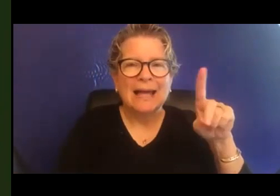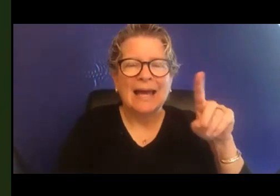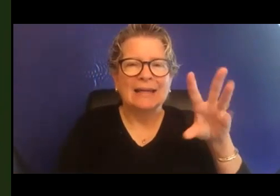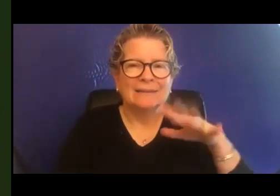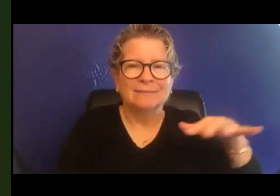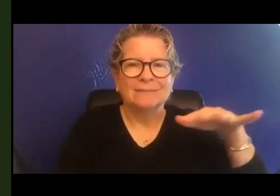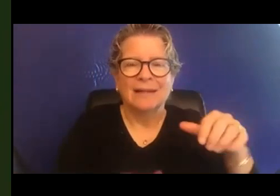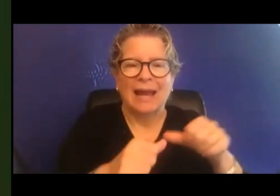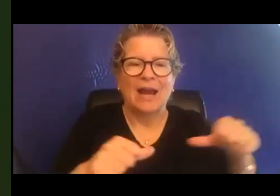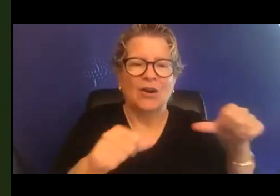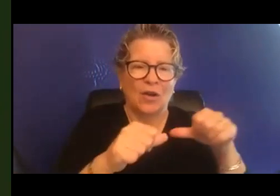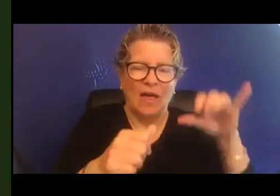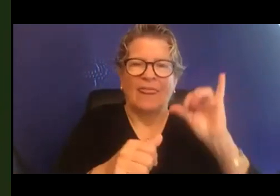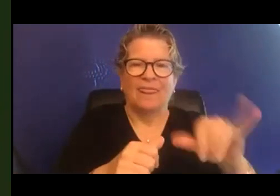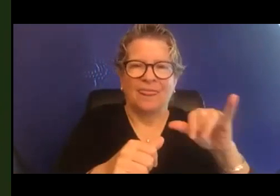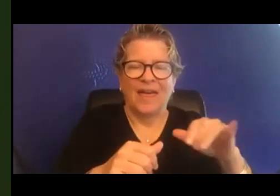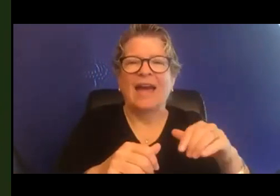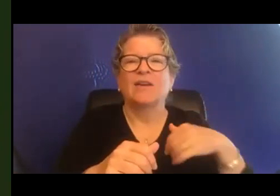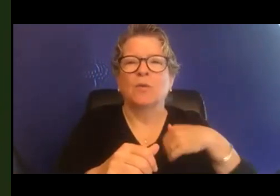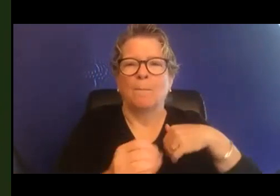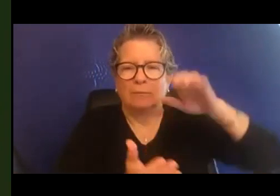This is open cut trenching, then this is the stuff you've seen